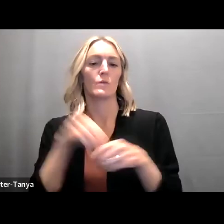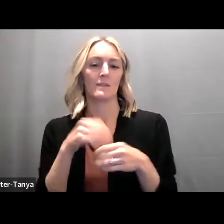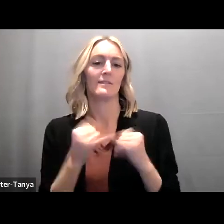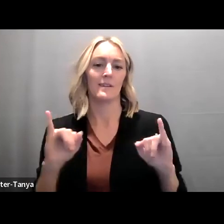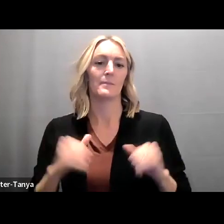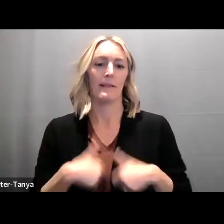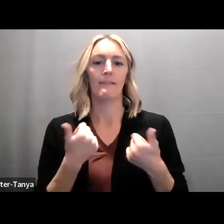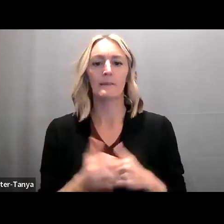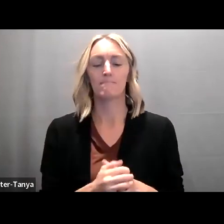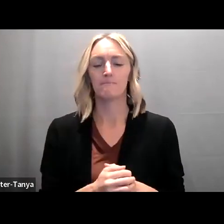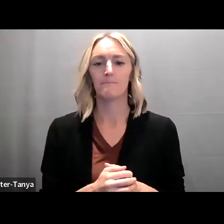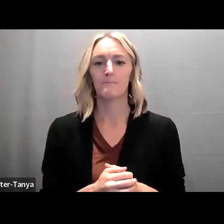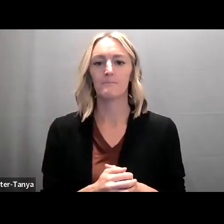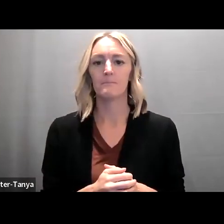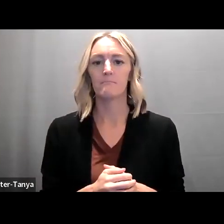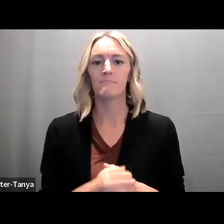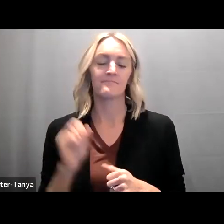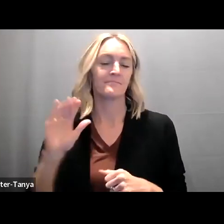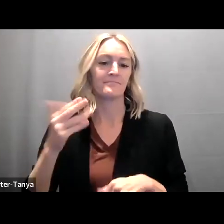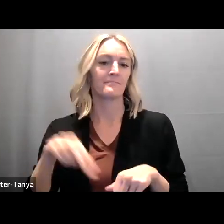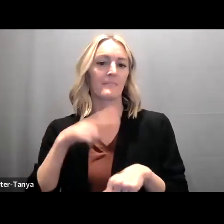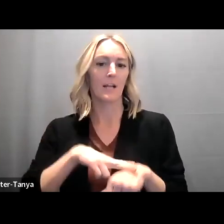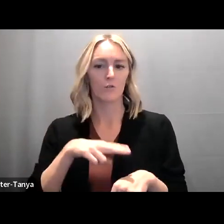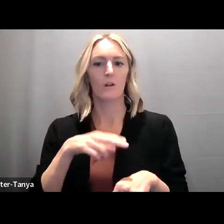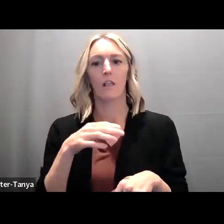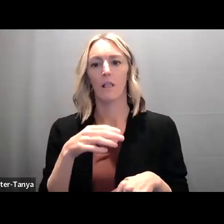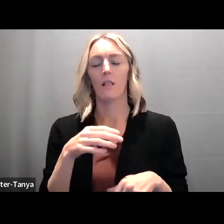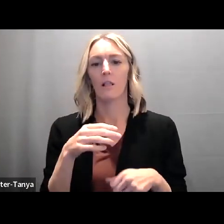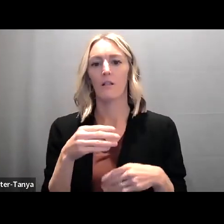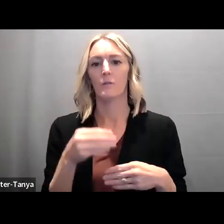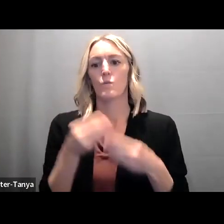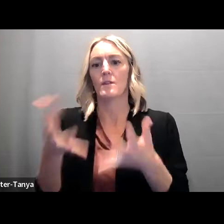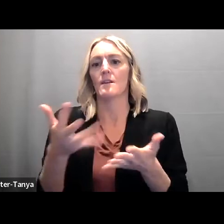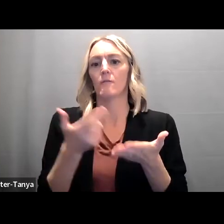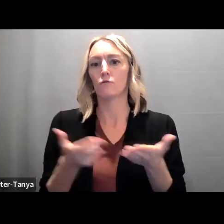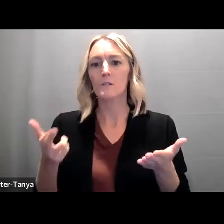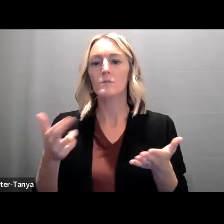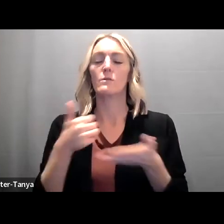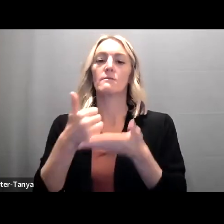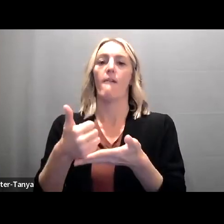So just seems natural to giver those resources and help get you connected with those partners